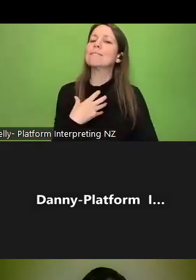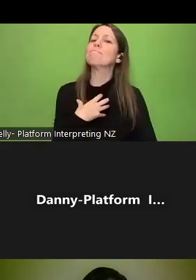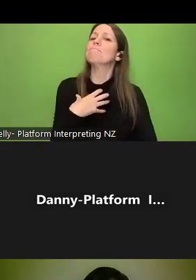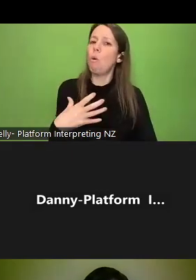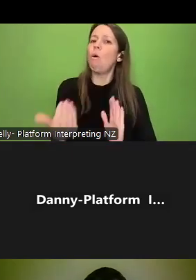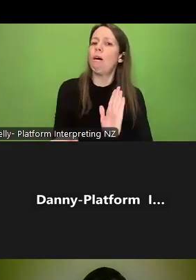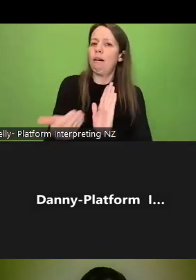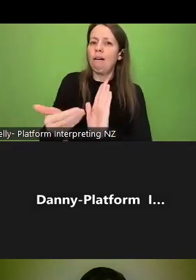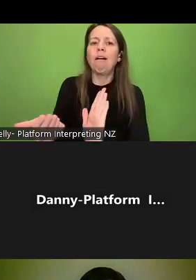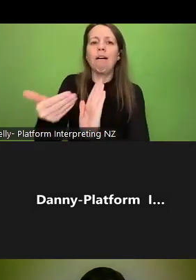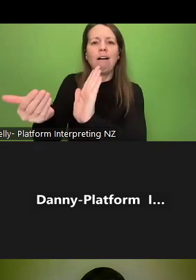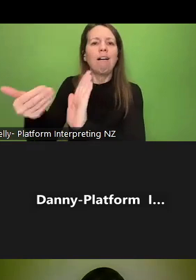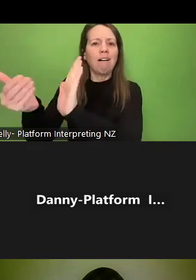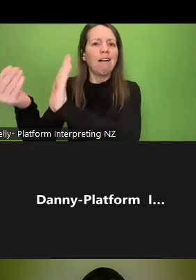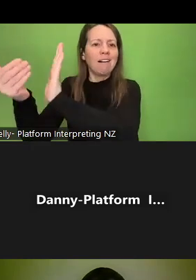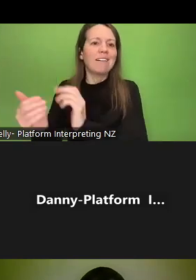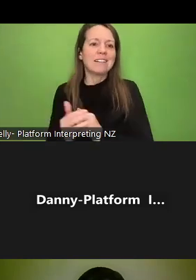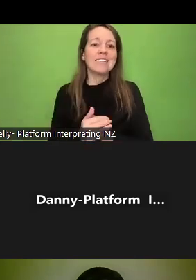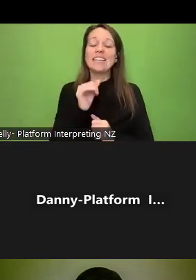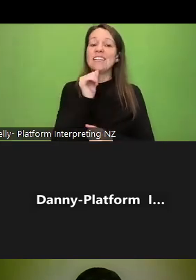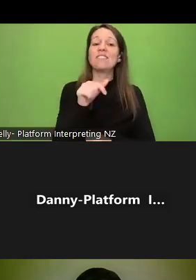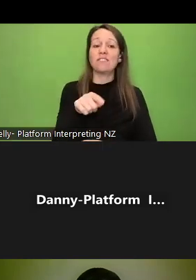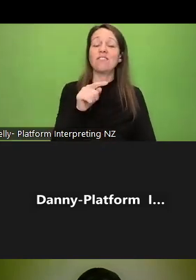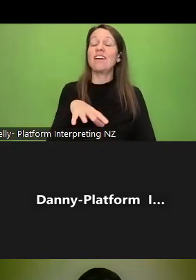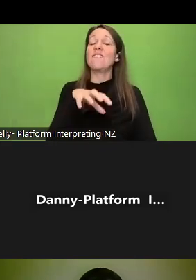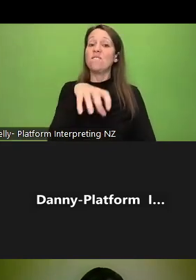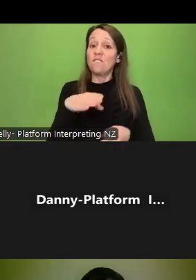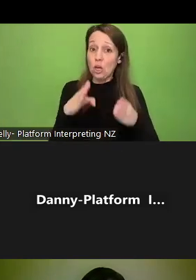If you are in a venue that has two flights of stairs,